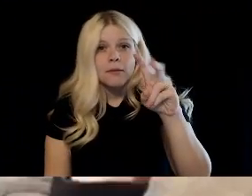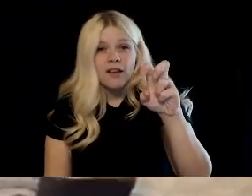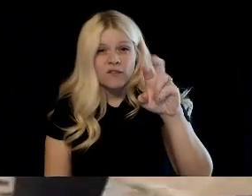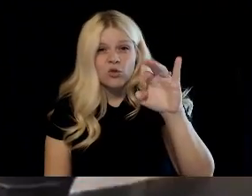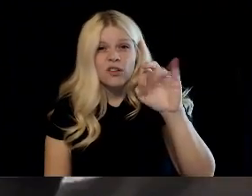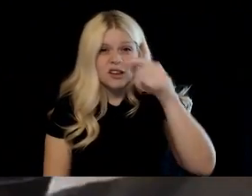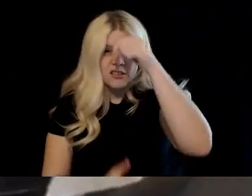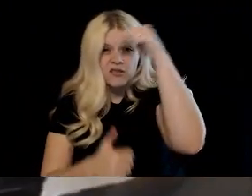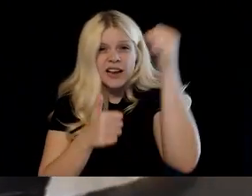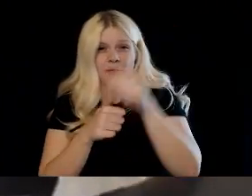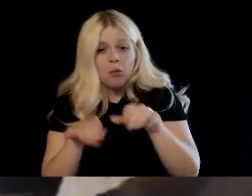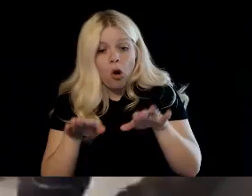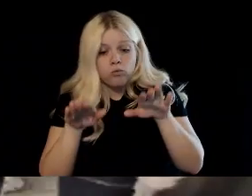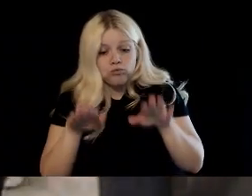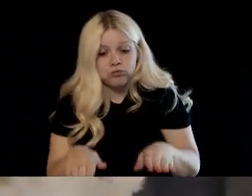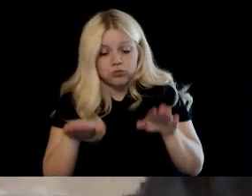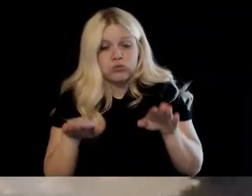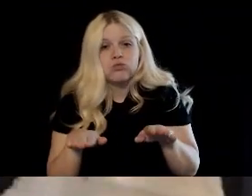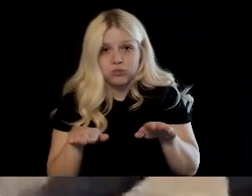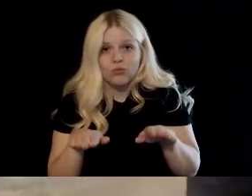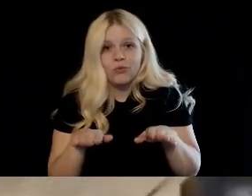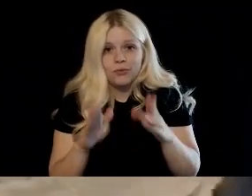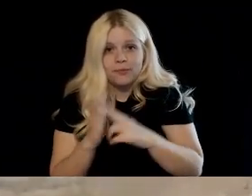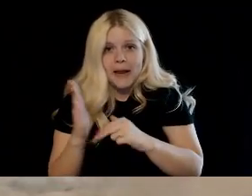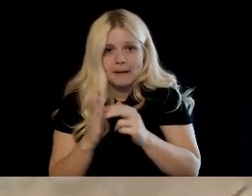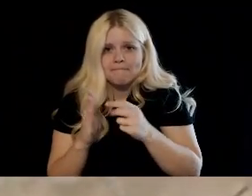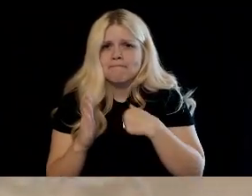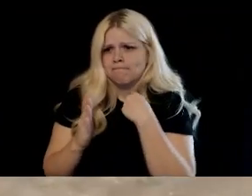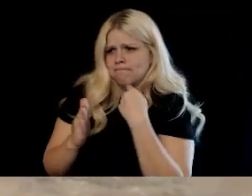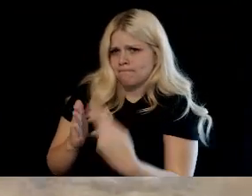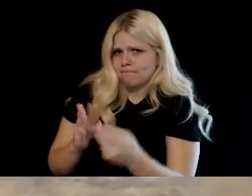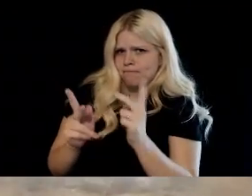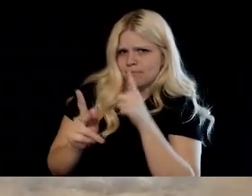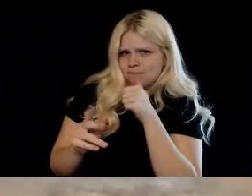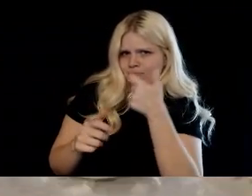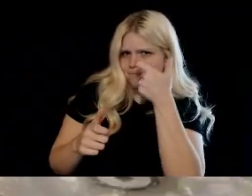mentioned to our viewers today that it's not all just fun and games, because